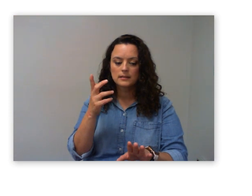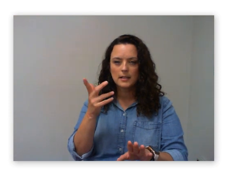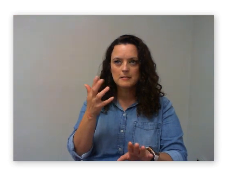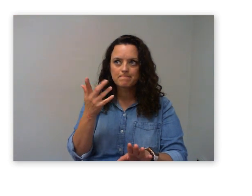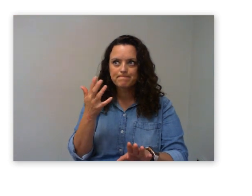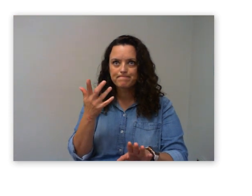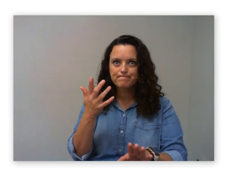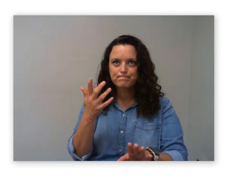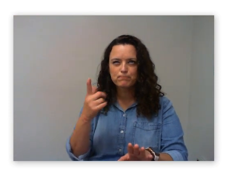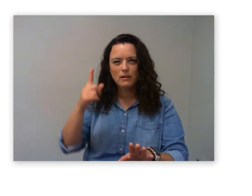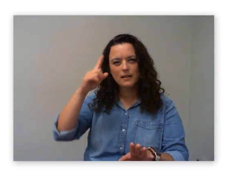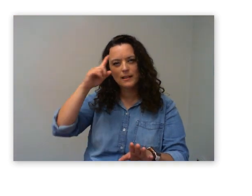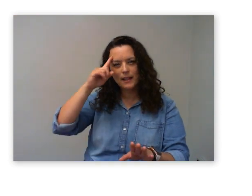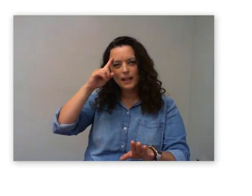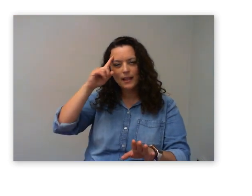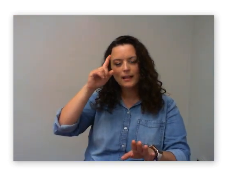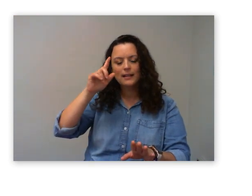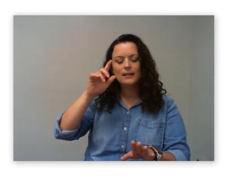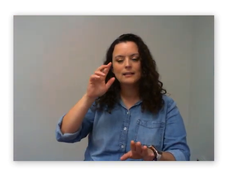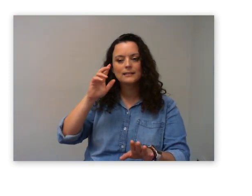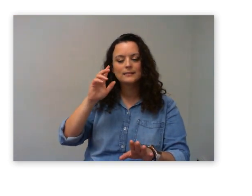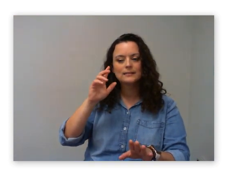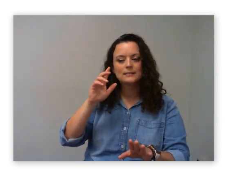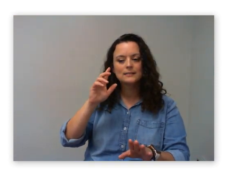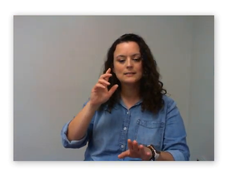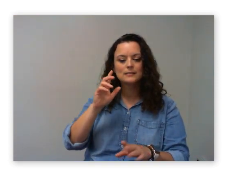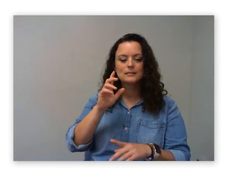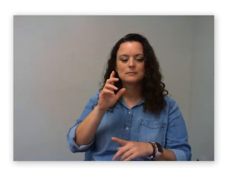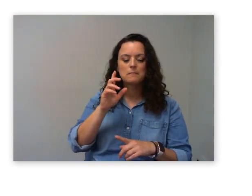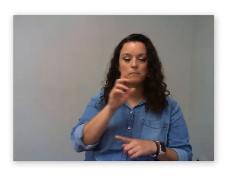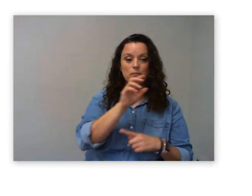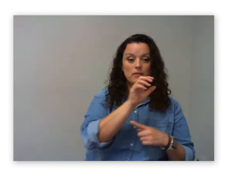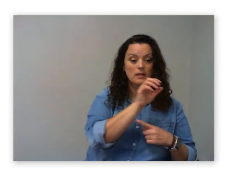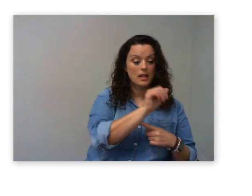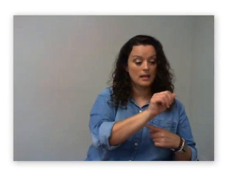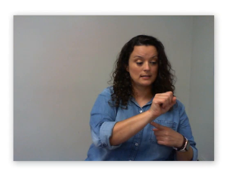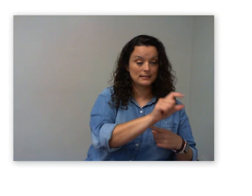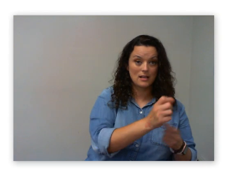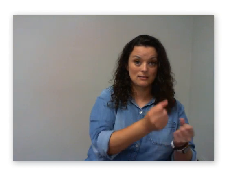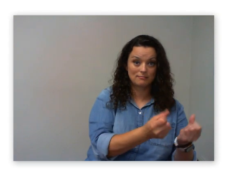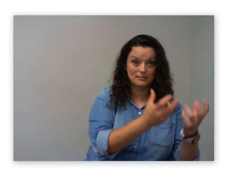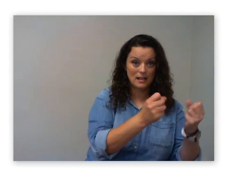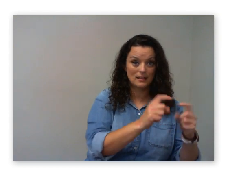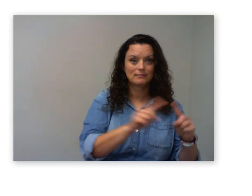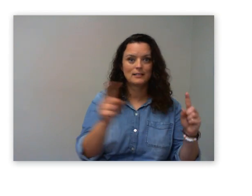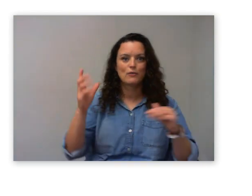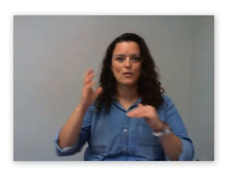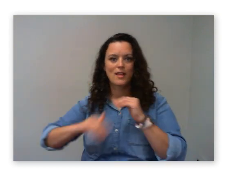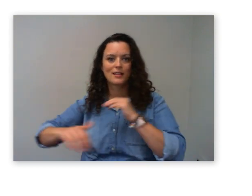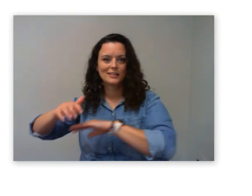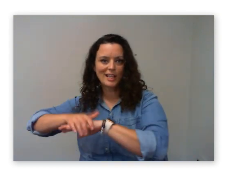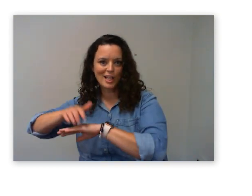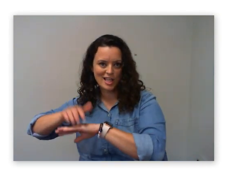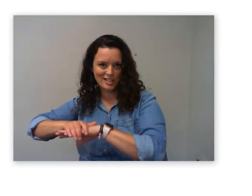thing to think about is asl and sign language is a different language than english so just